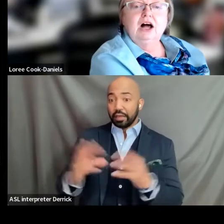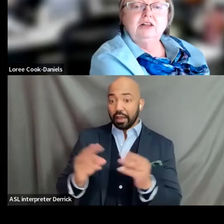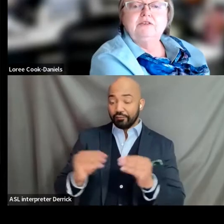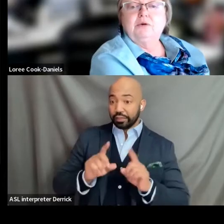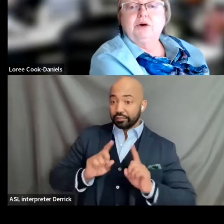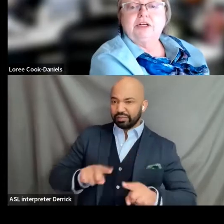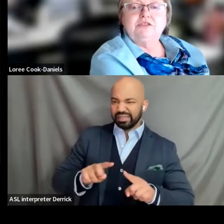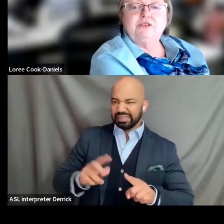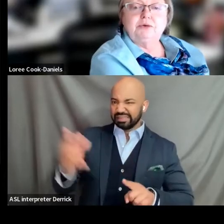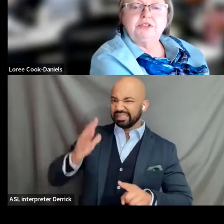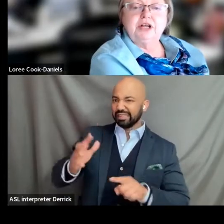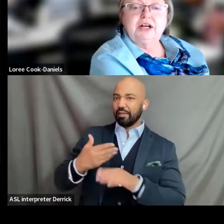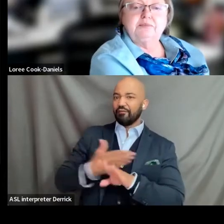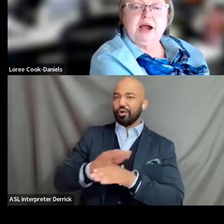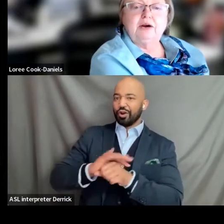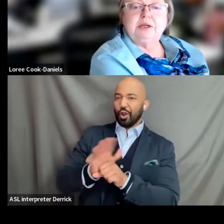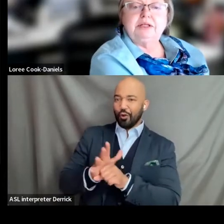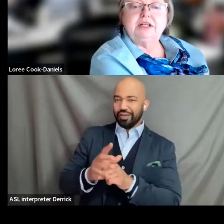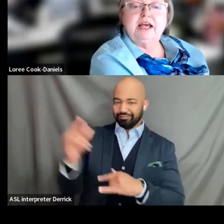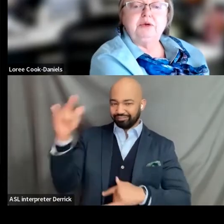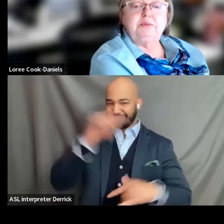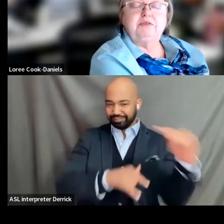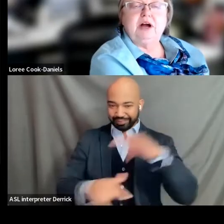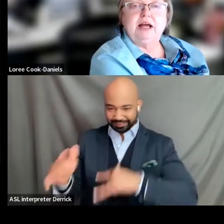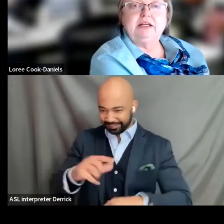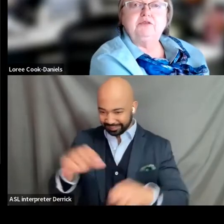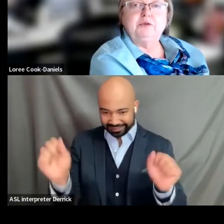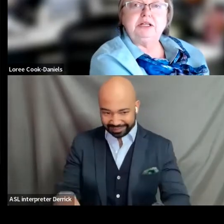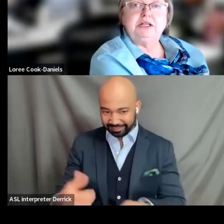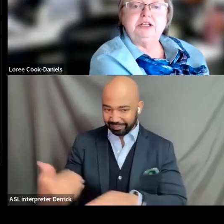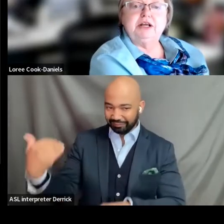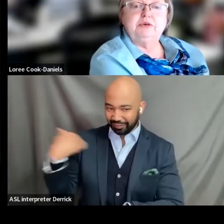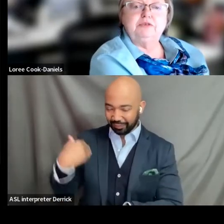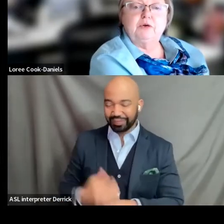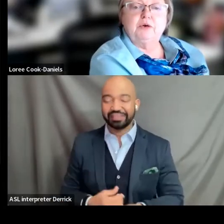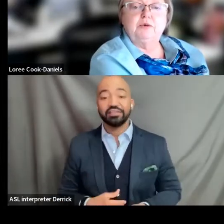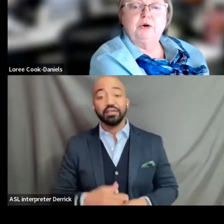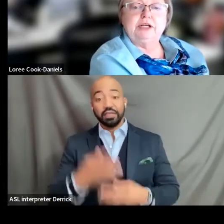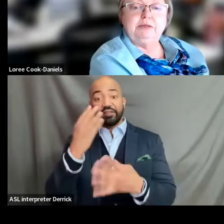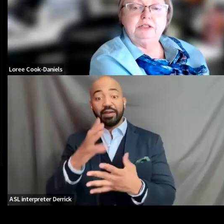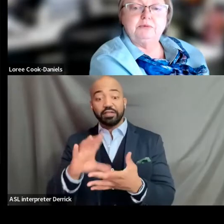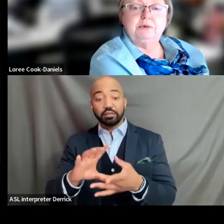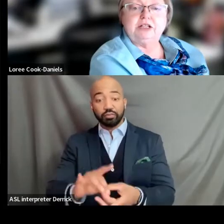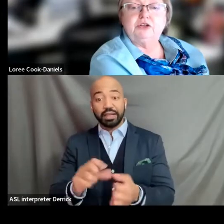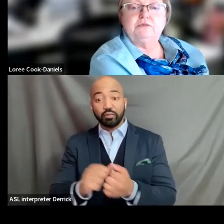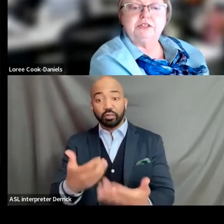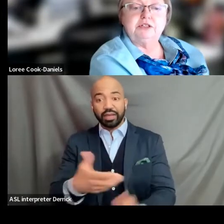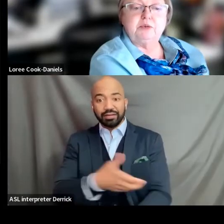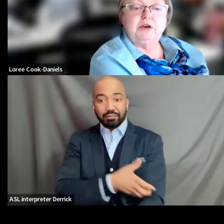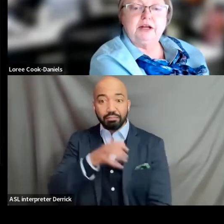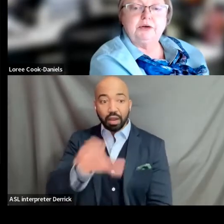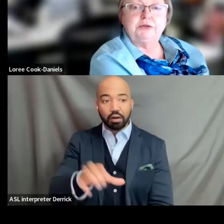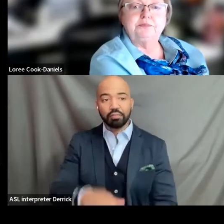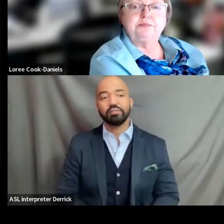All of our work is focused on empowerment and we provide information and referral working with direct services providers.